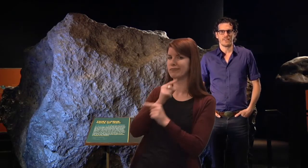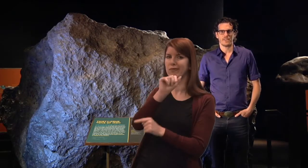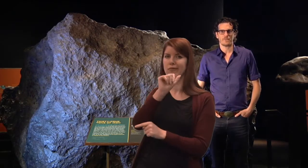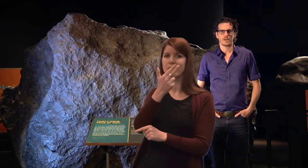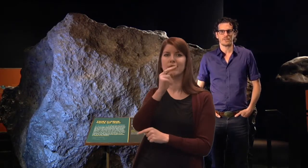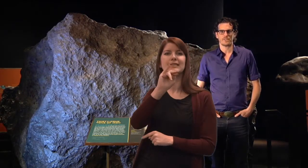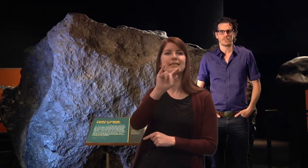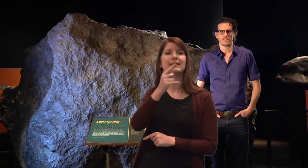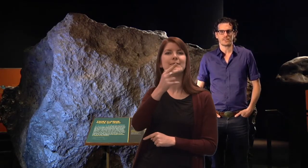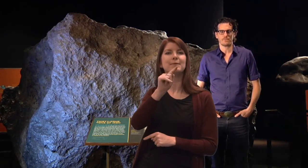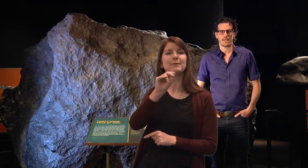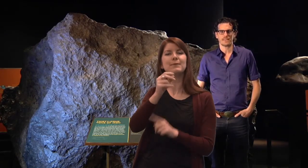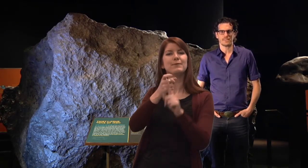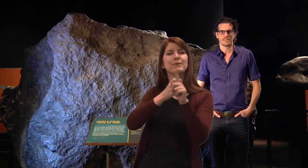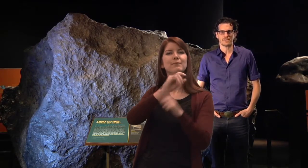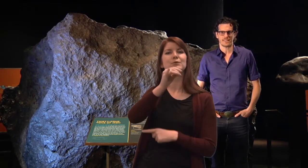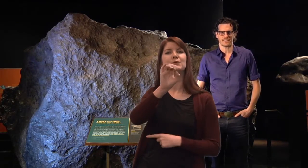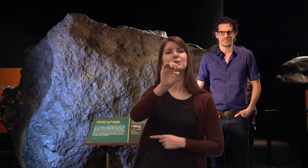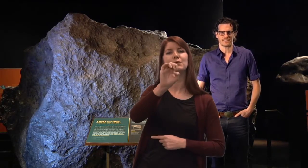in the Department of Earth and Planetary Sciences.